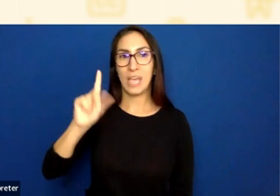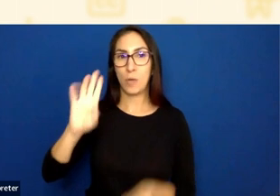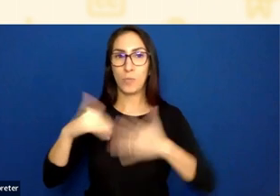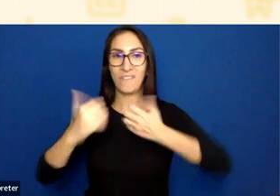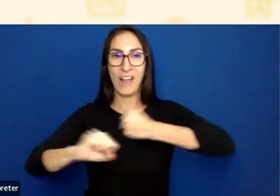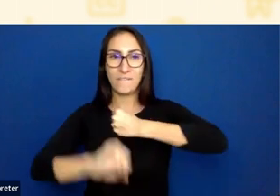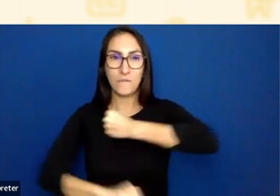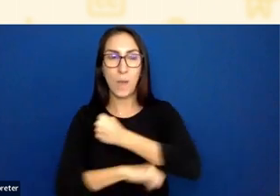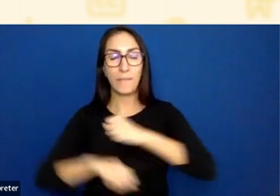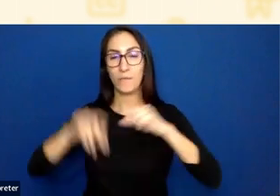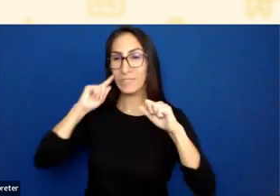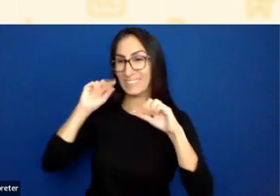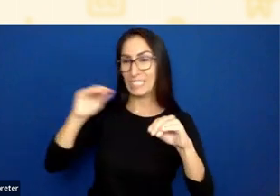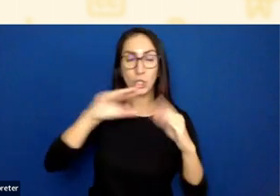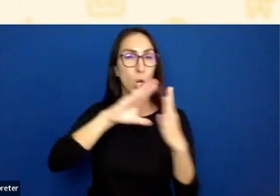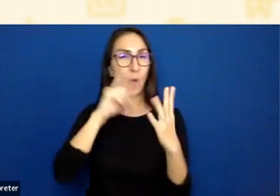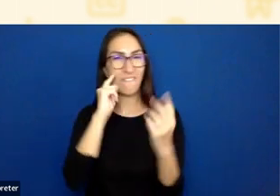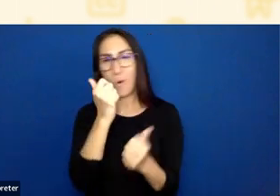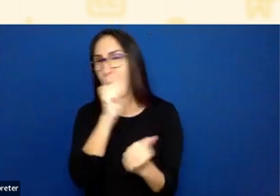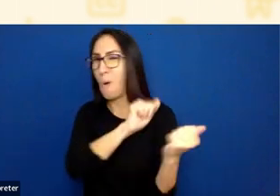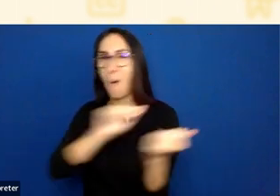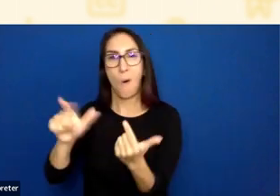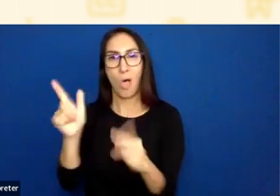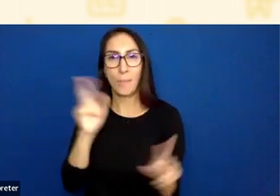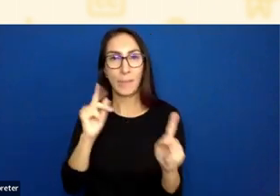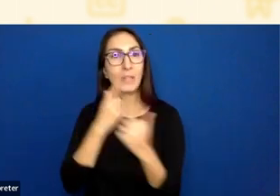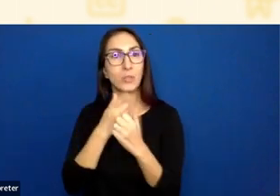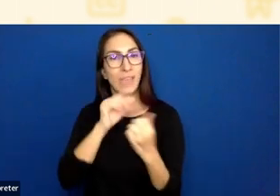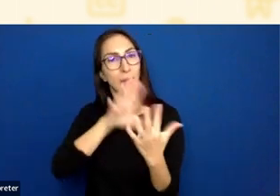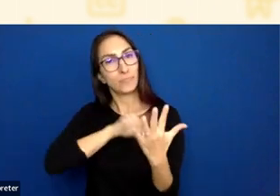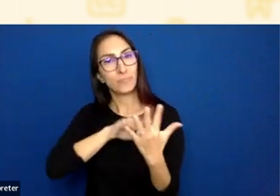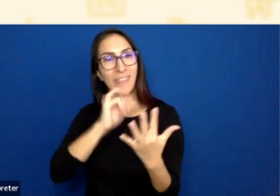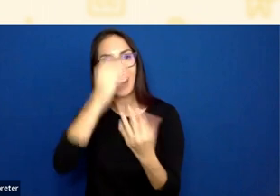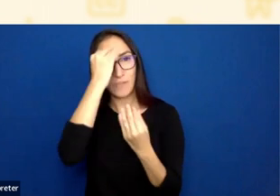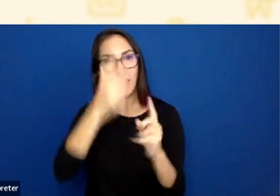And you can get all the information at UDLguidelines.cast.org